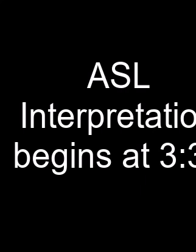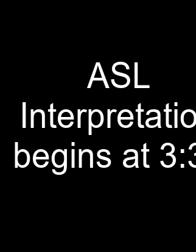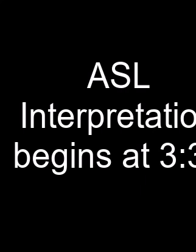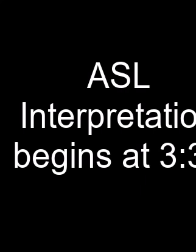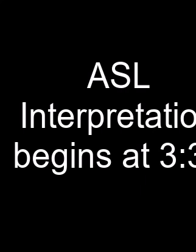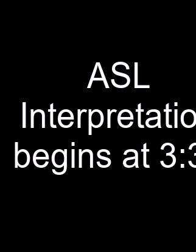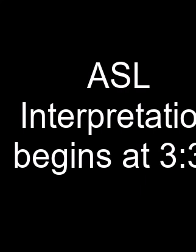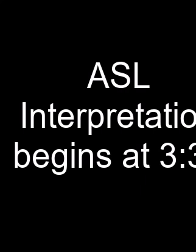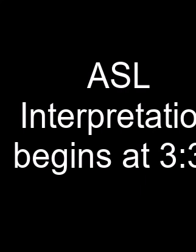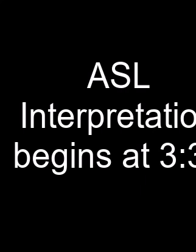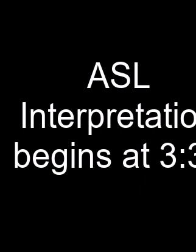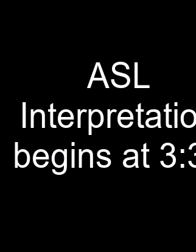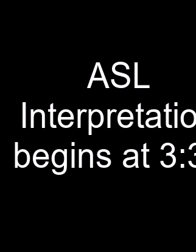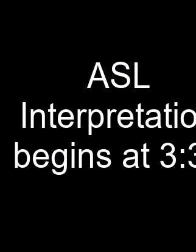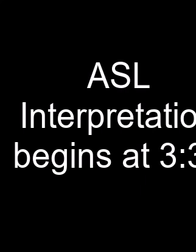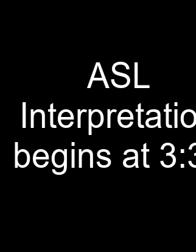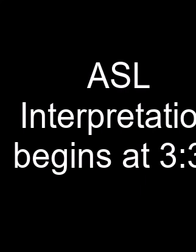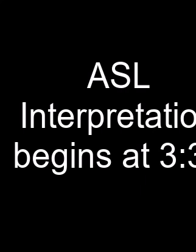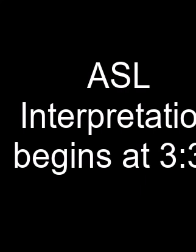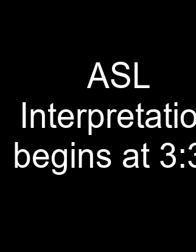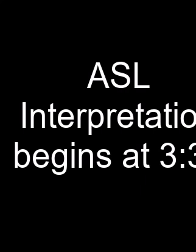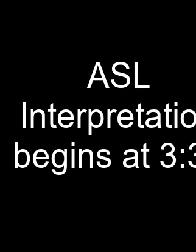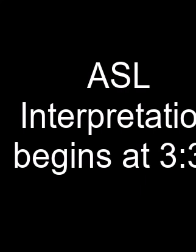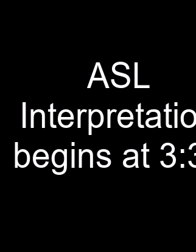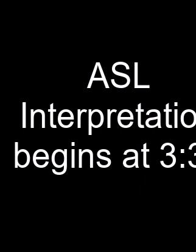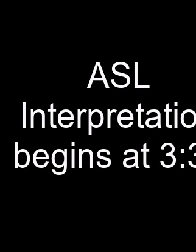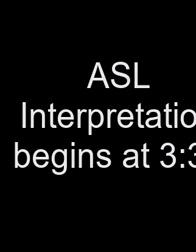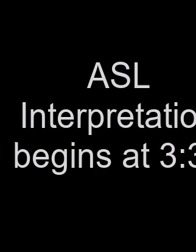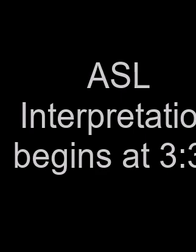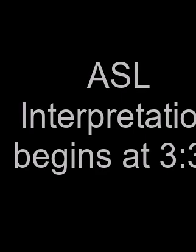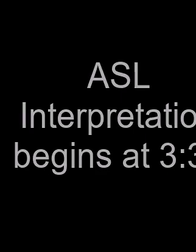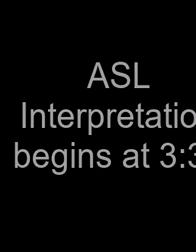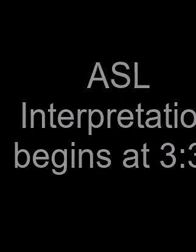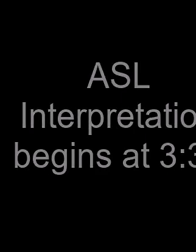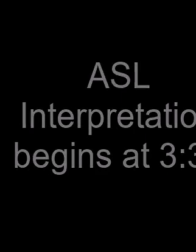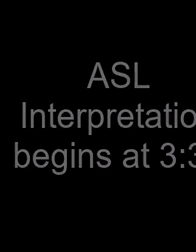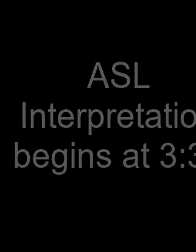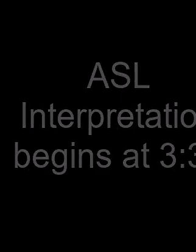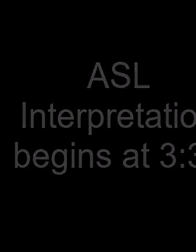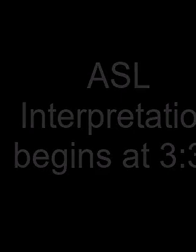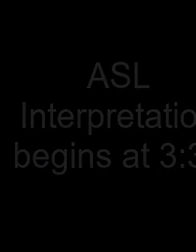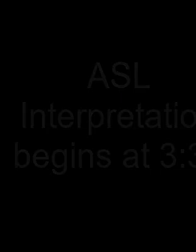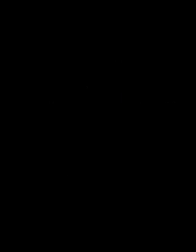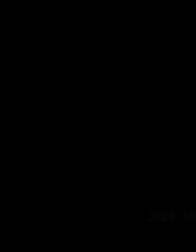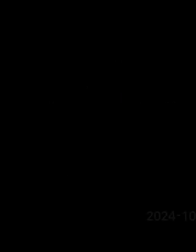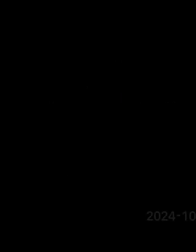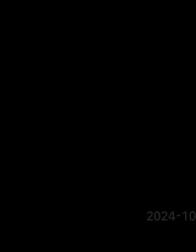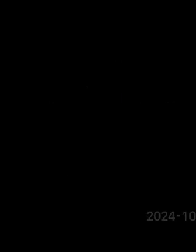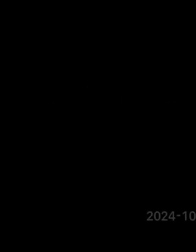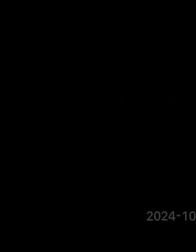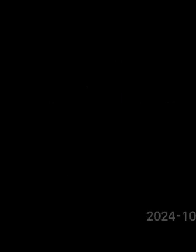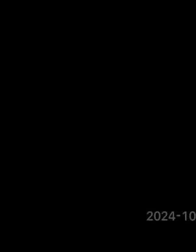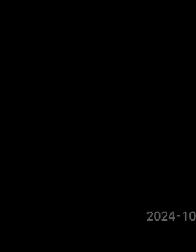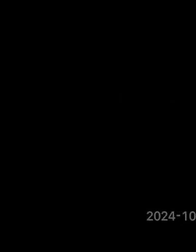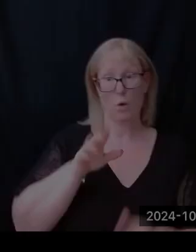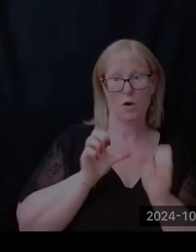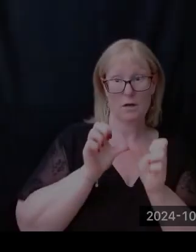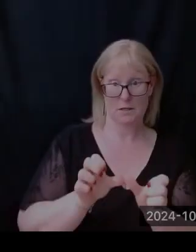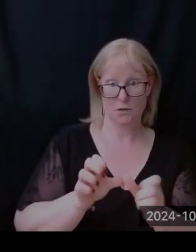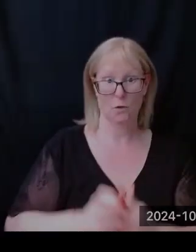We're going to continue to have these as long as there is interest, so please, at the end of this, you'll see the next two opportunities to